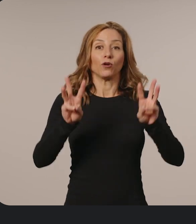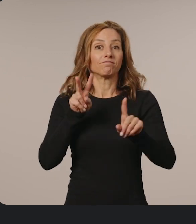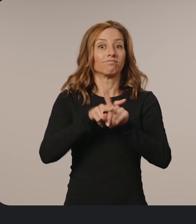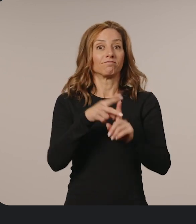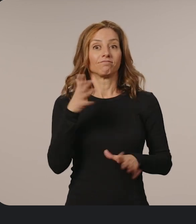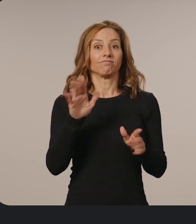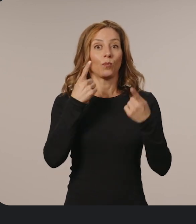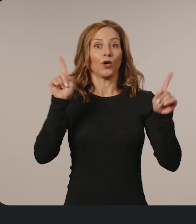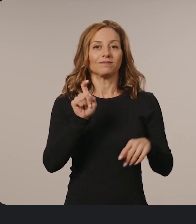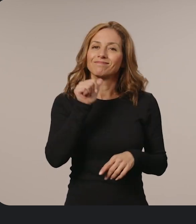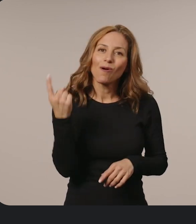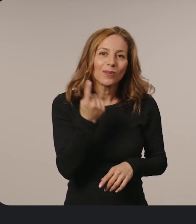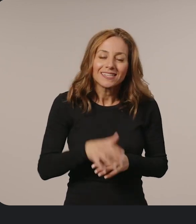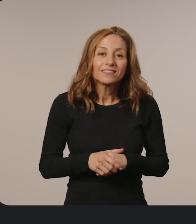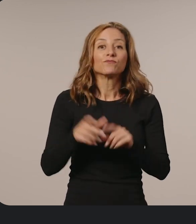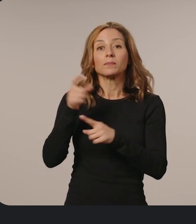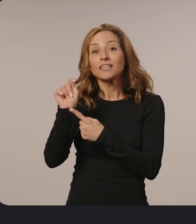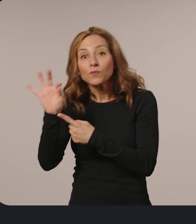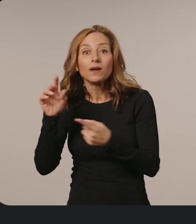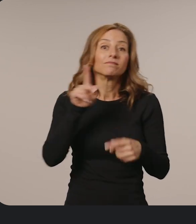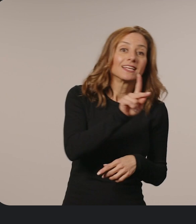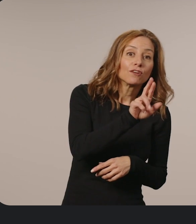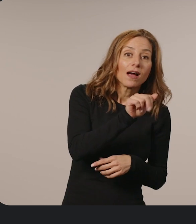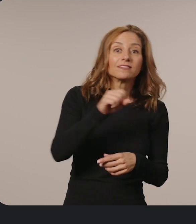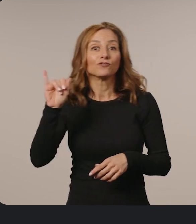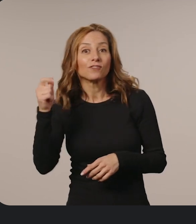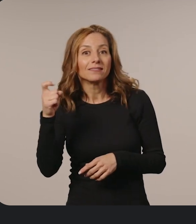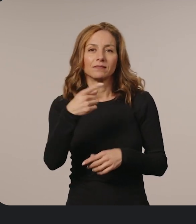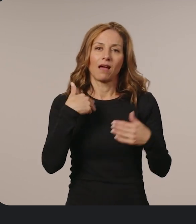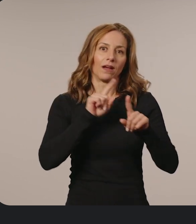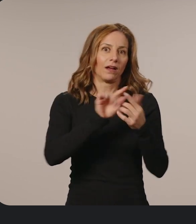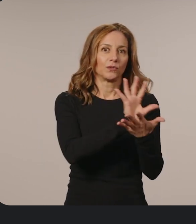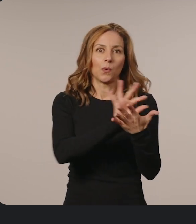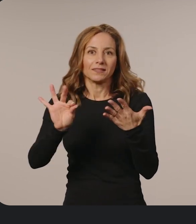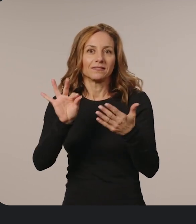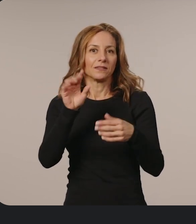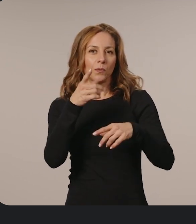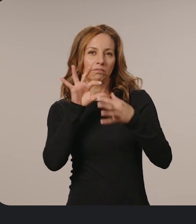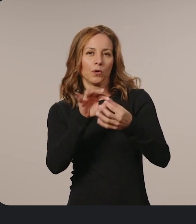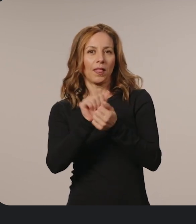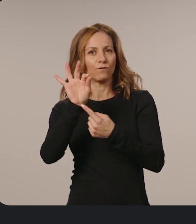framework does not work. From TensorFlow and Keras to Jax, you have a lot of choices when it comes